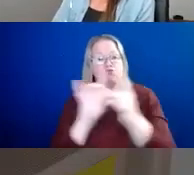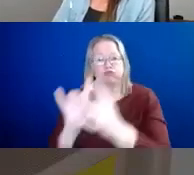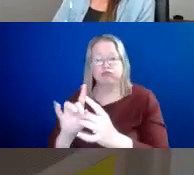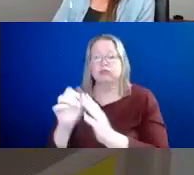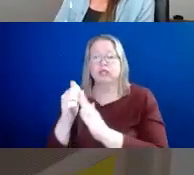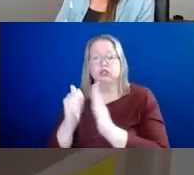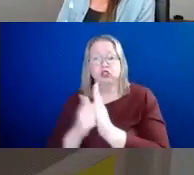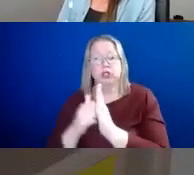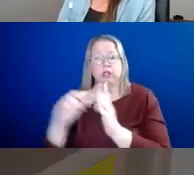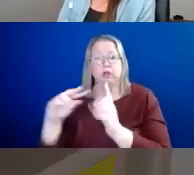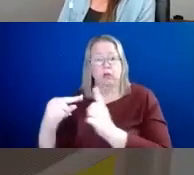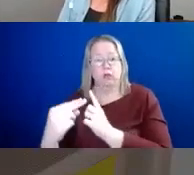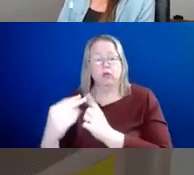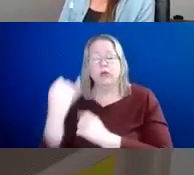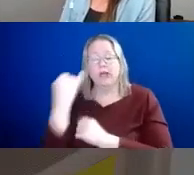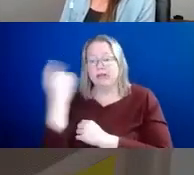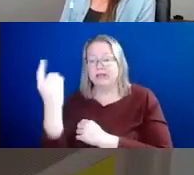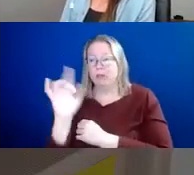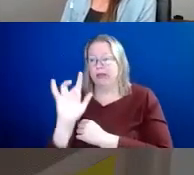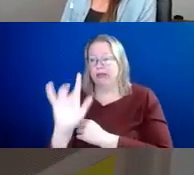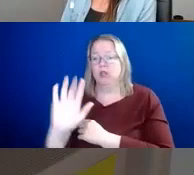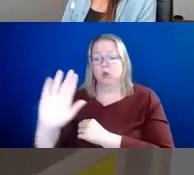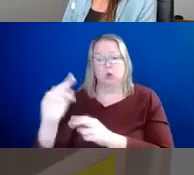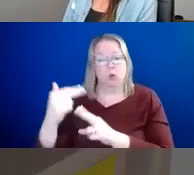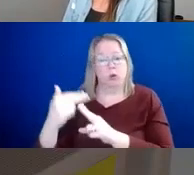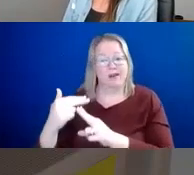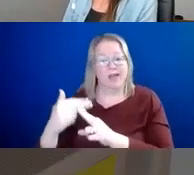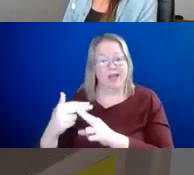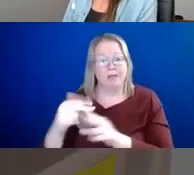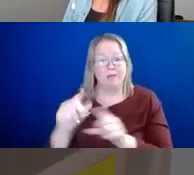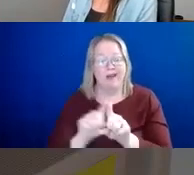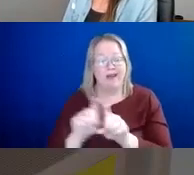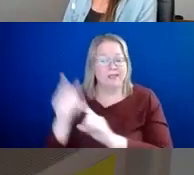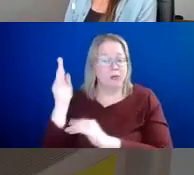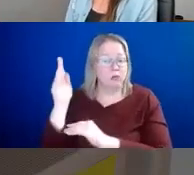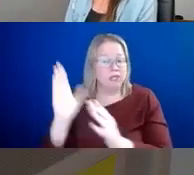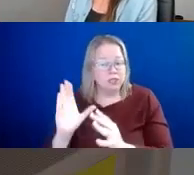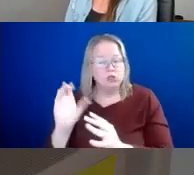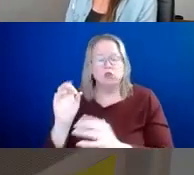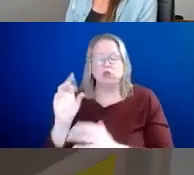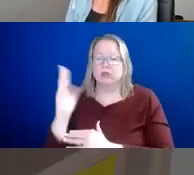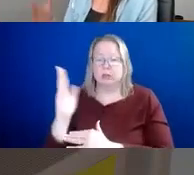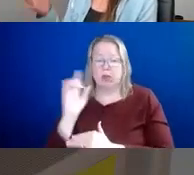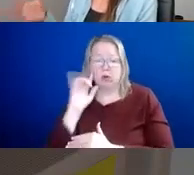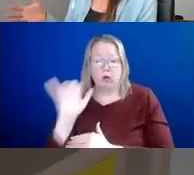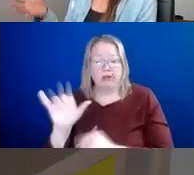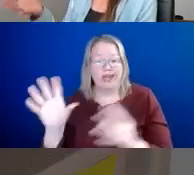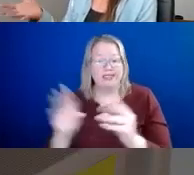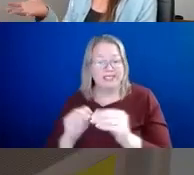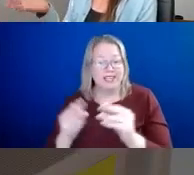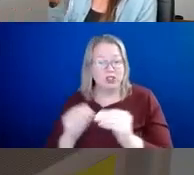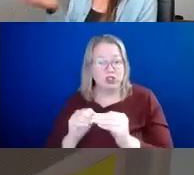So if anybody clicks on your name as a presenter or a speaker on that session, this 12:21:56 information that you